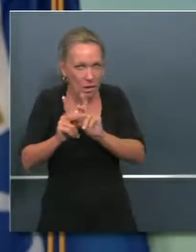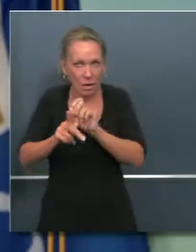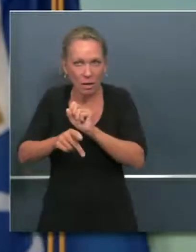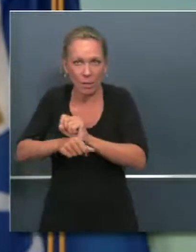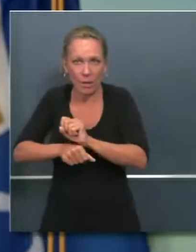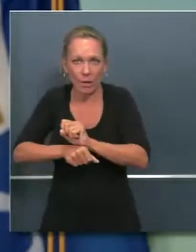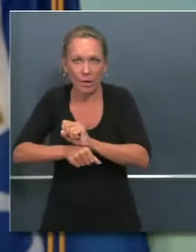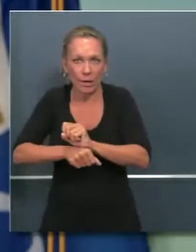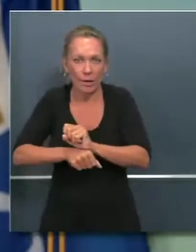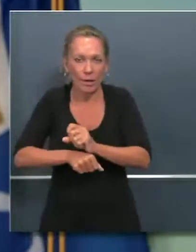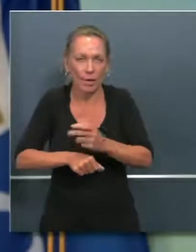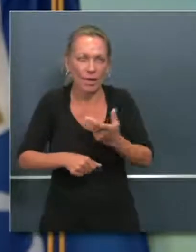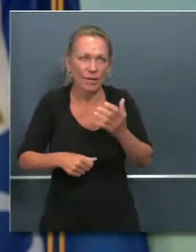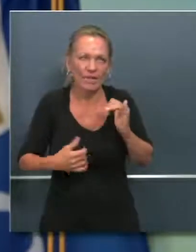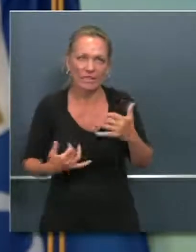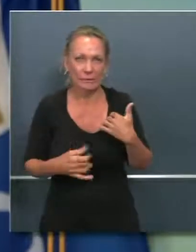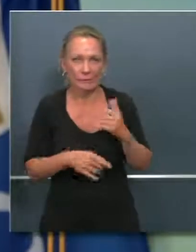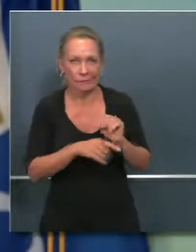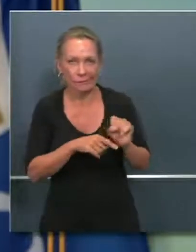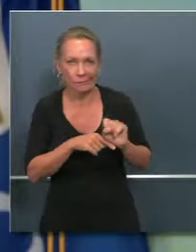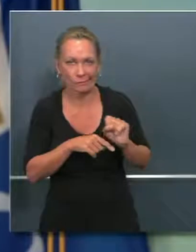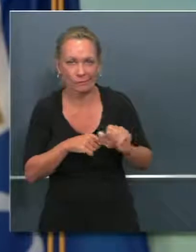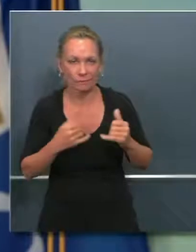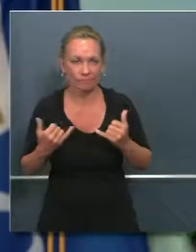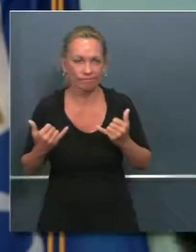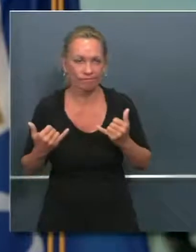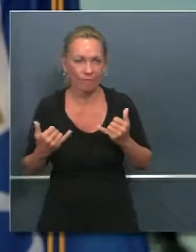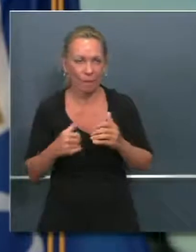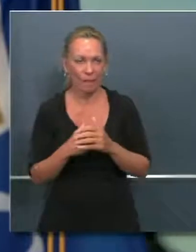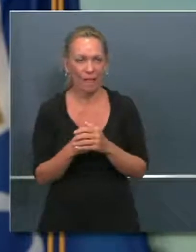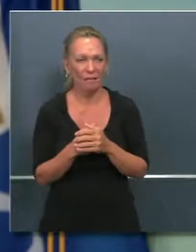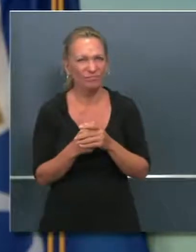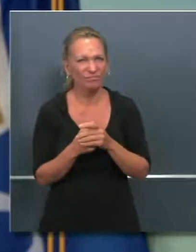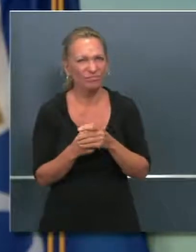to that we were very pleased I'll be pleased to sign a budget today that helps it waives